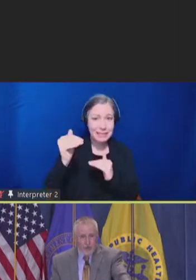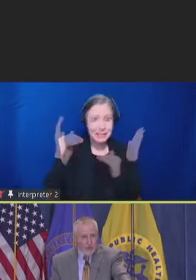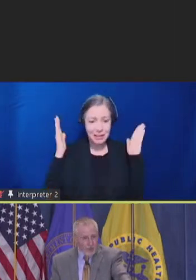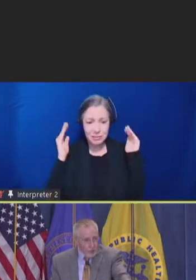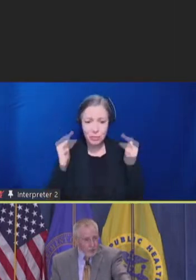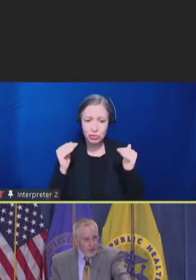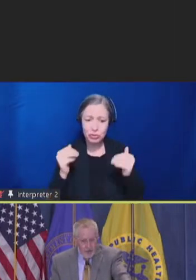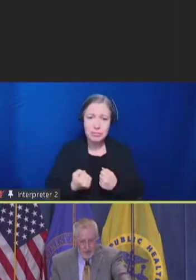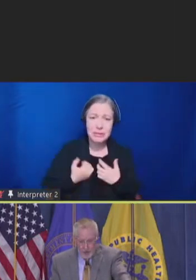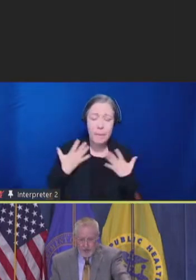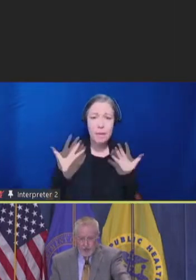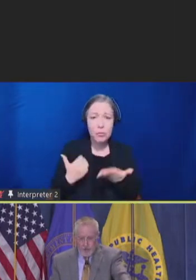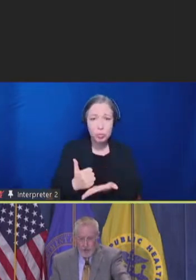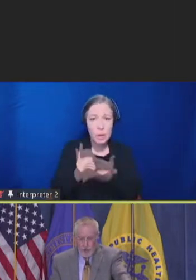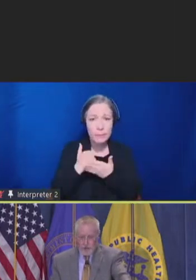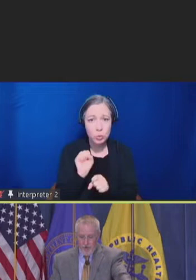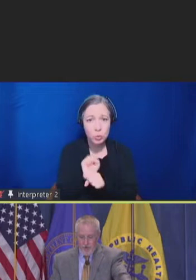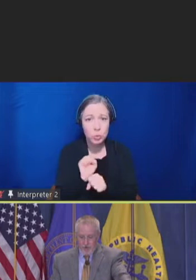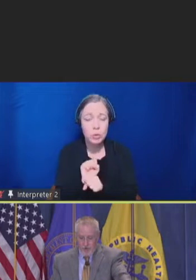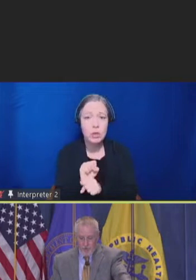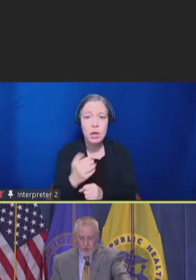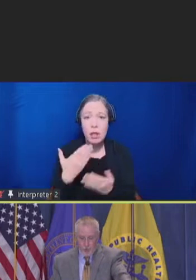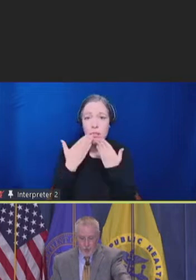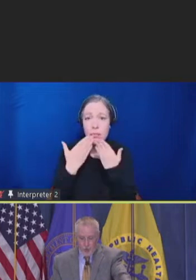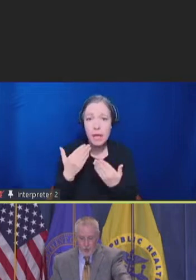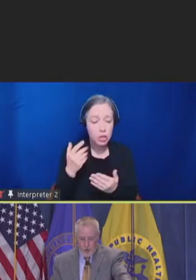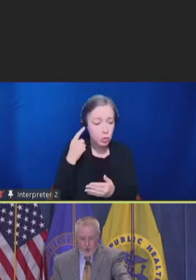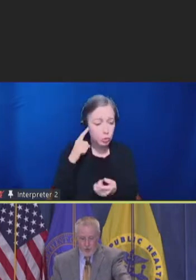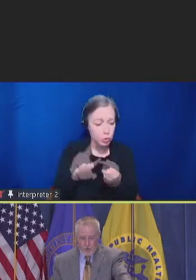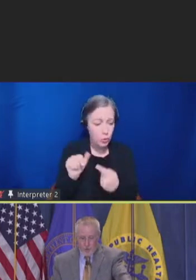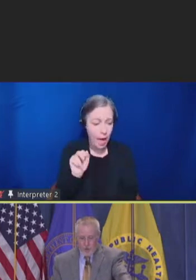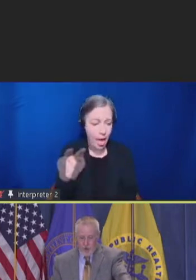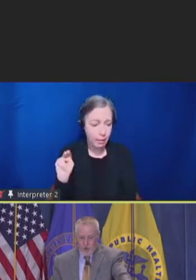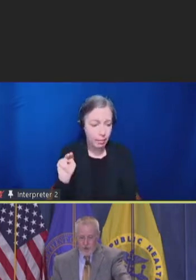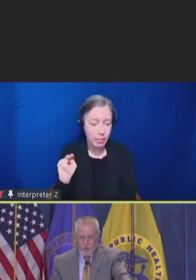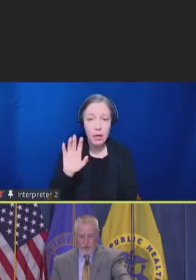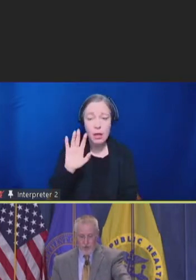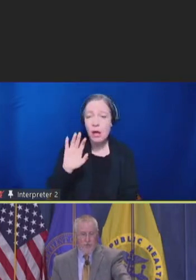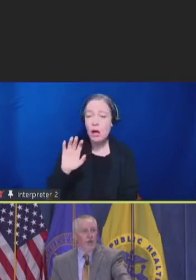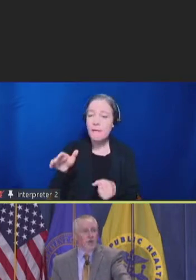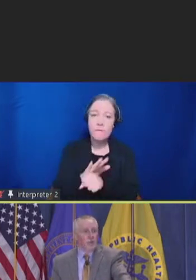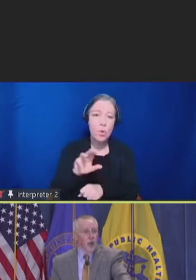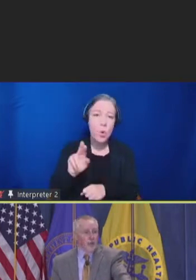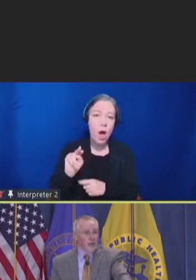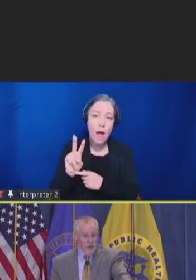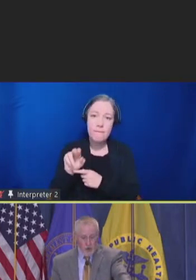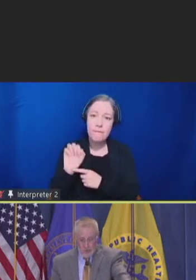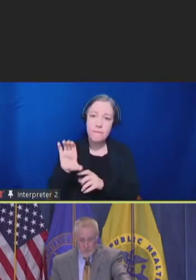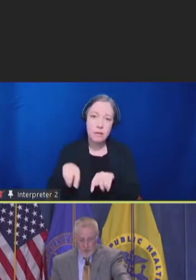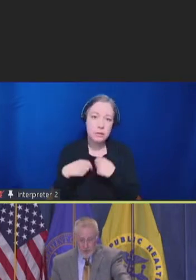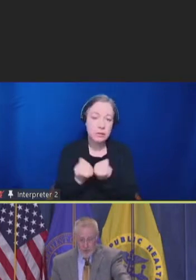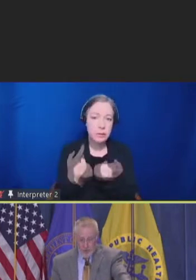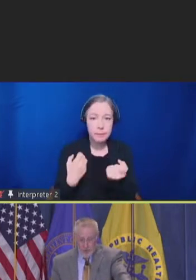I want to thank Ann and the whole NVAC team for your work in planning this meeting and supporting the committee throughout the year.